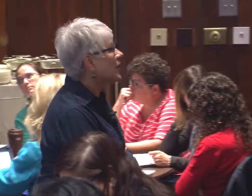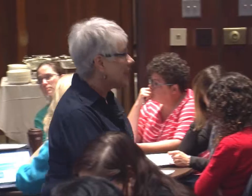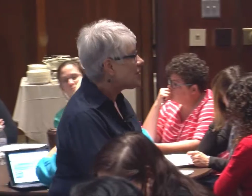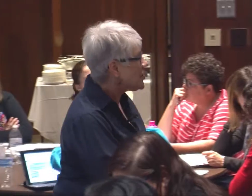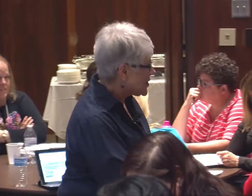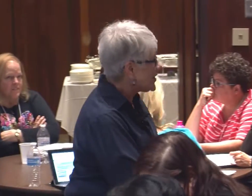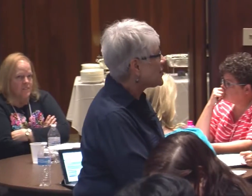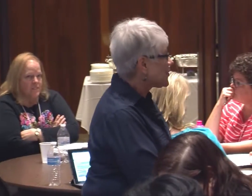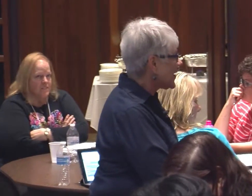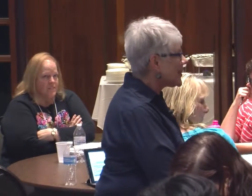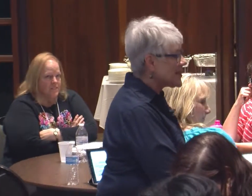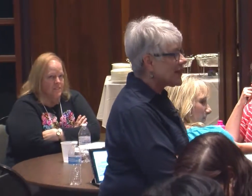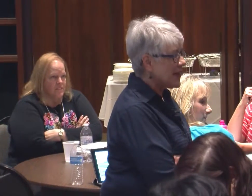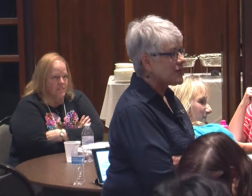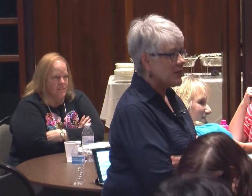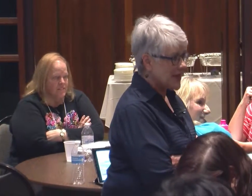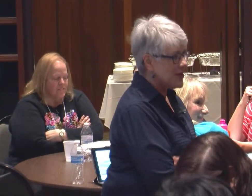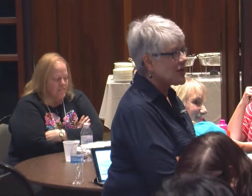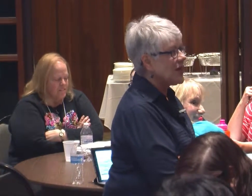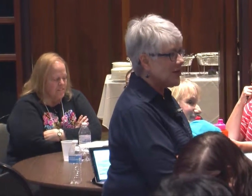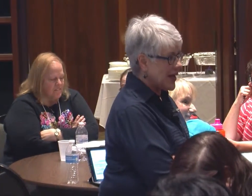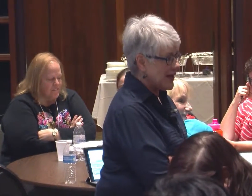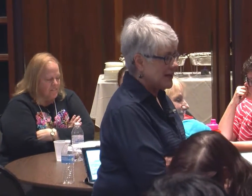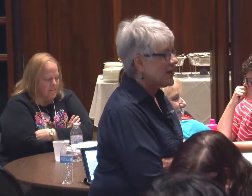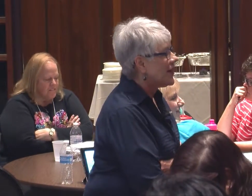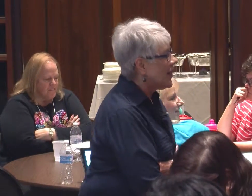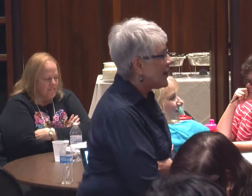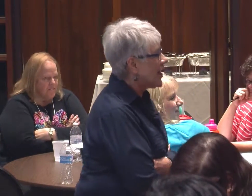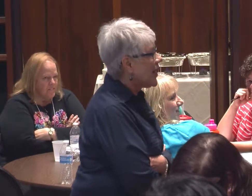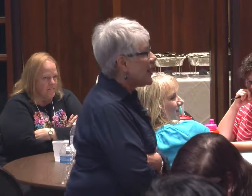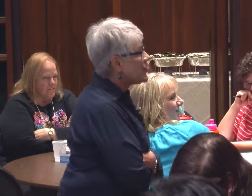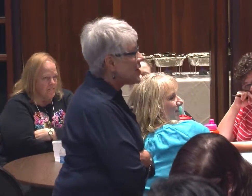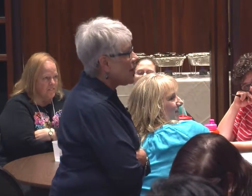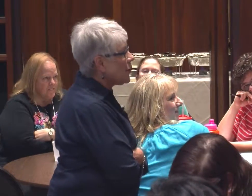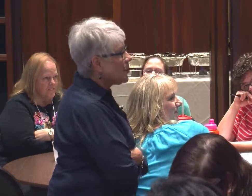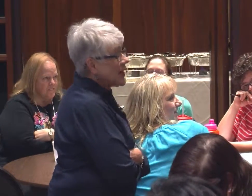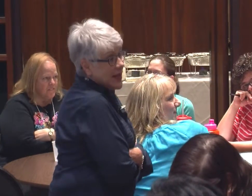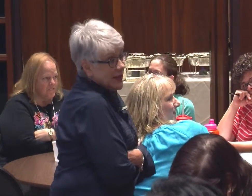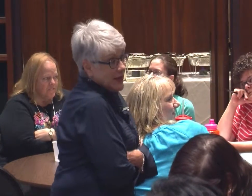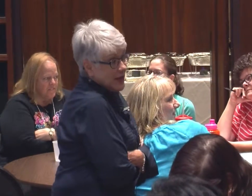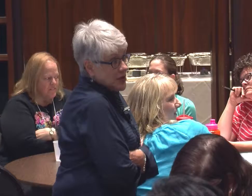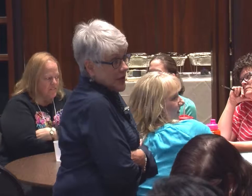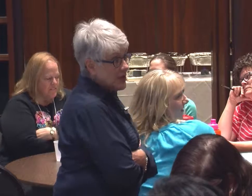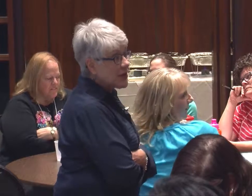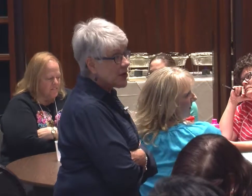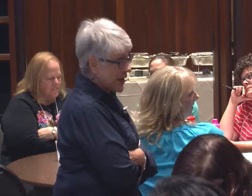our kitchen utensils, realistic things from the kitchen. Okay, alright, so playing in the kitchen might be a learning